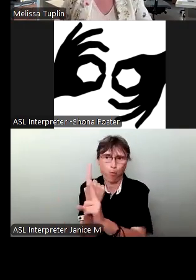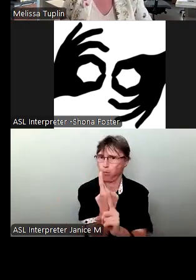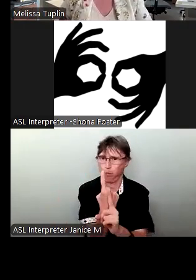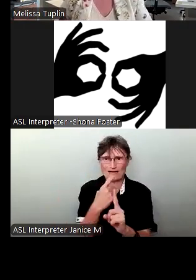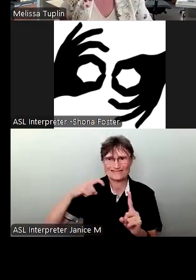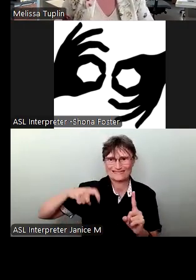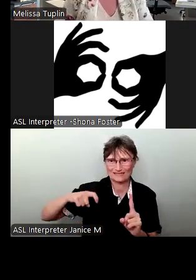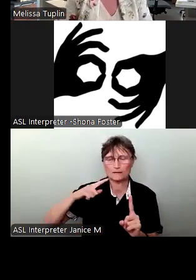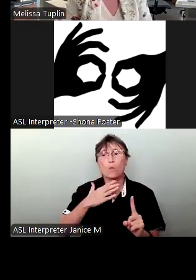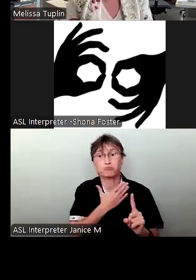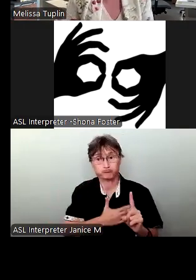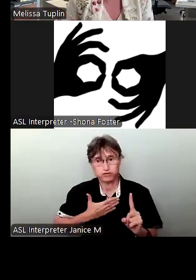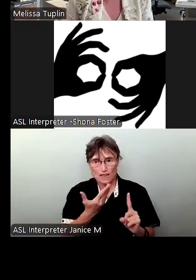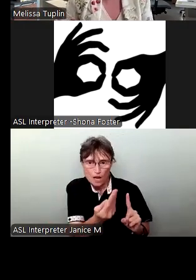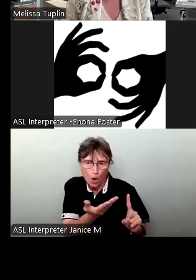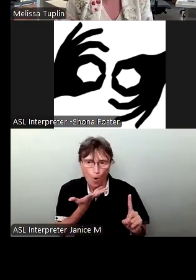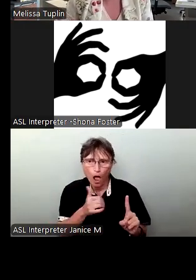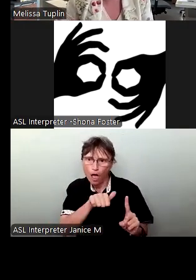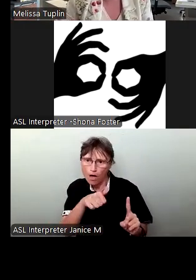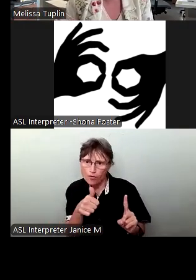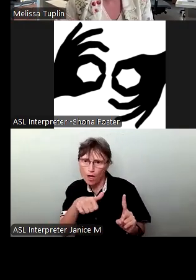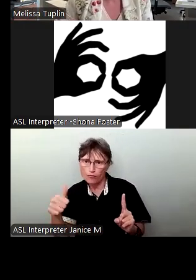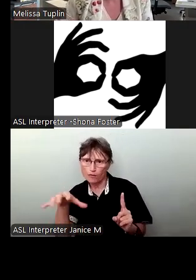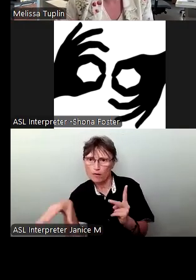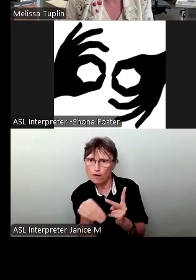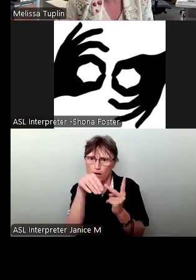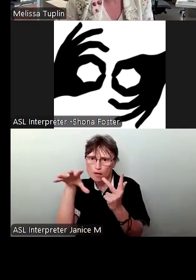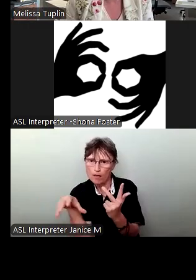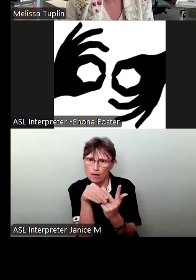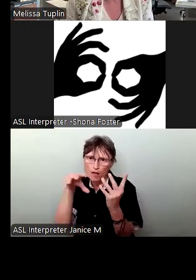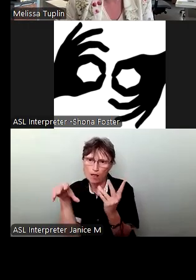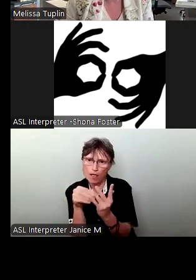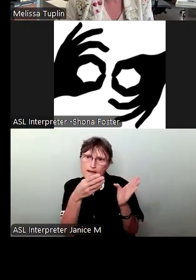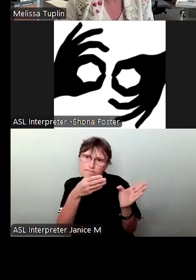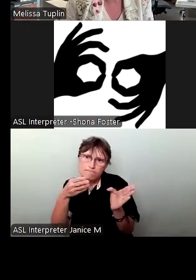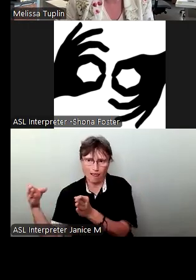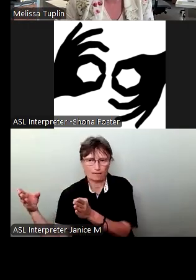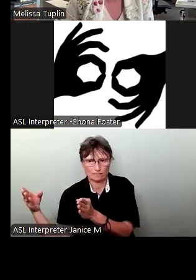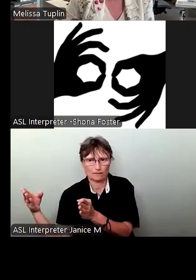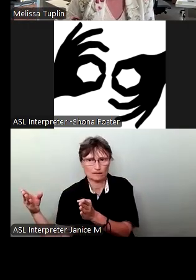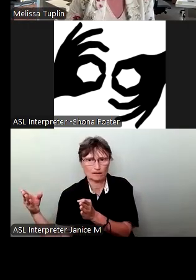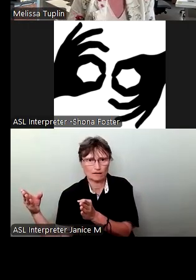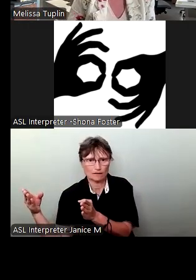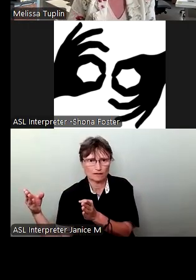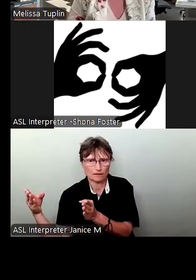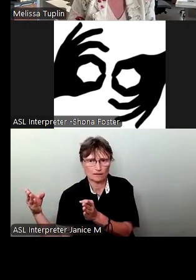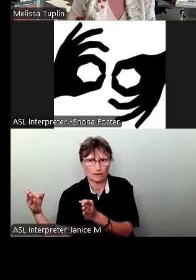other planning and fund development activities outside of public funding in this section.